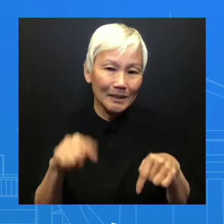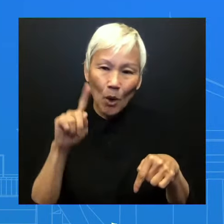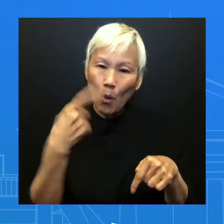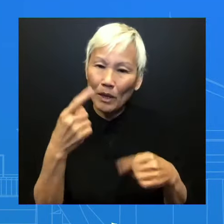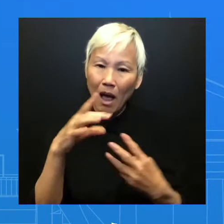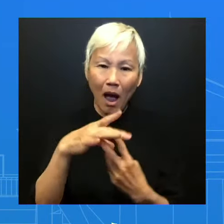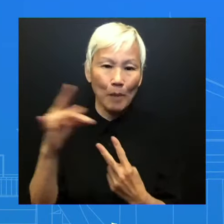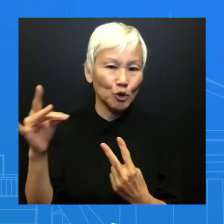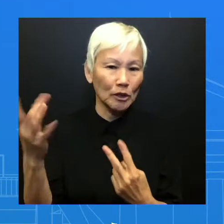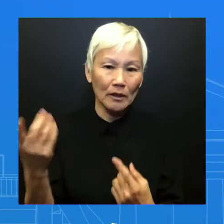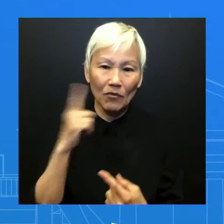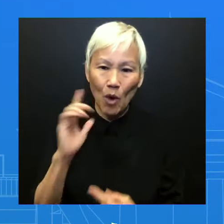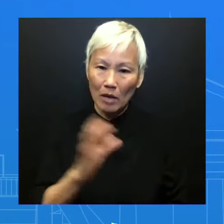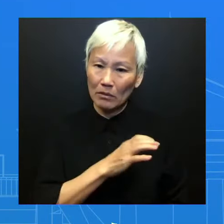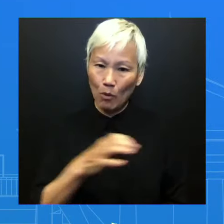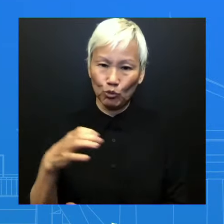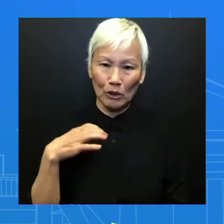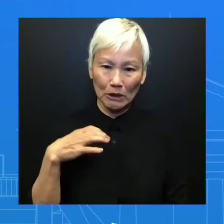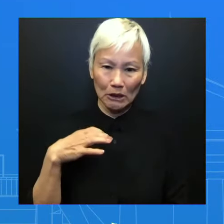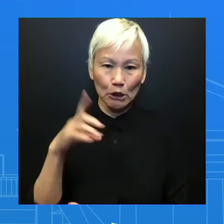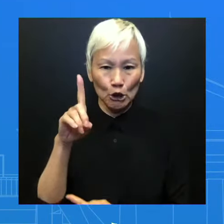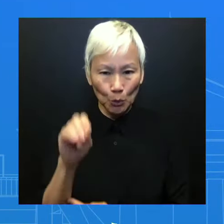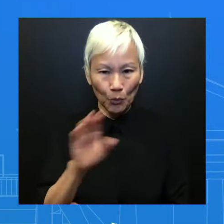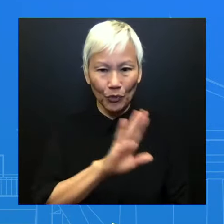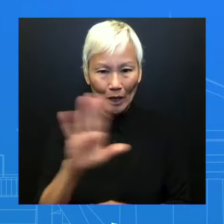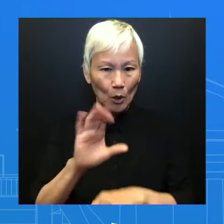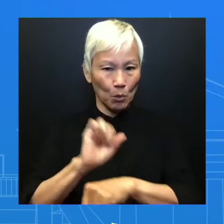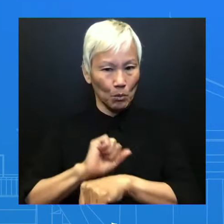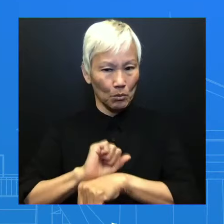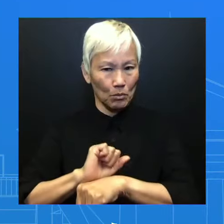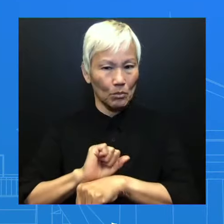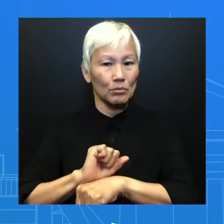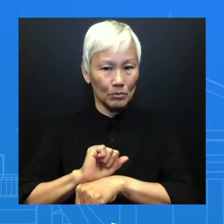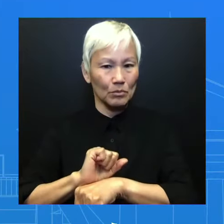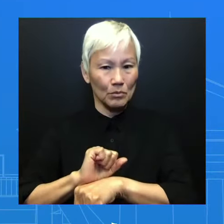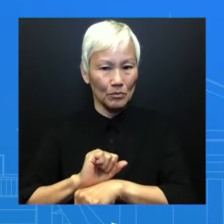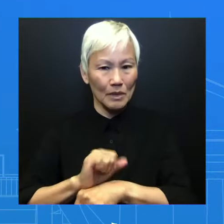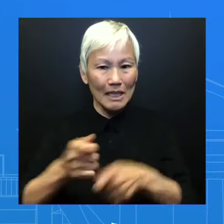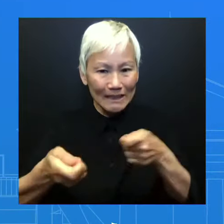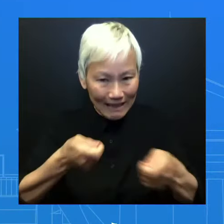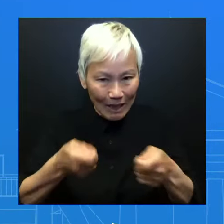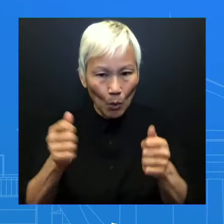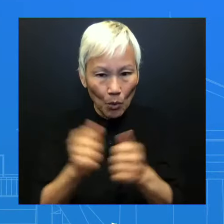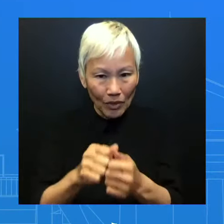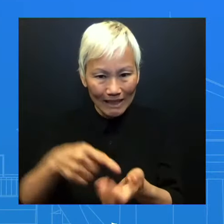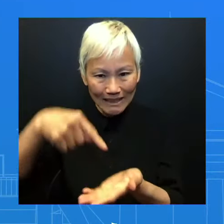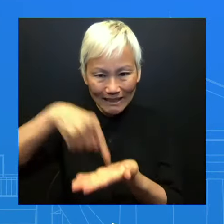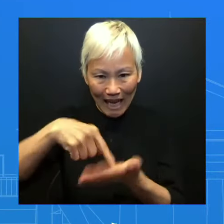for Congress to deal with the debt limit. That's the only option in front of us. That is the best option for the American people.